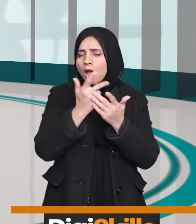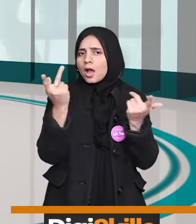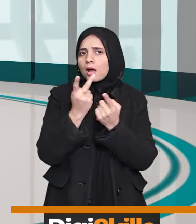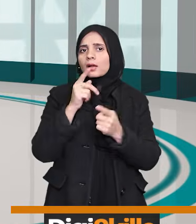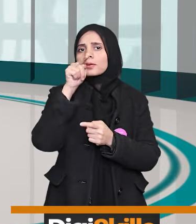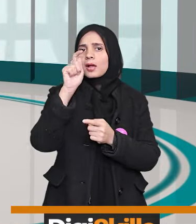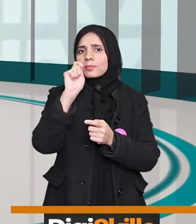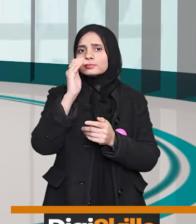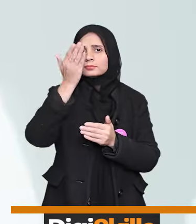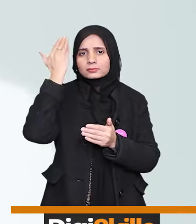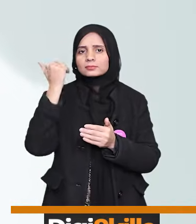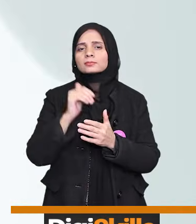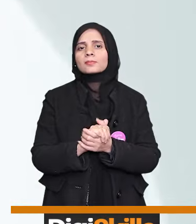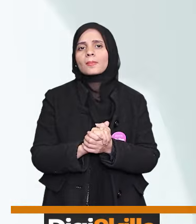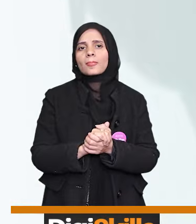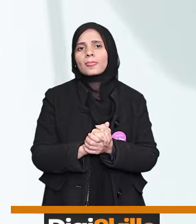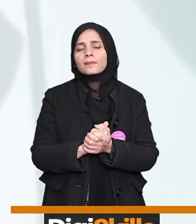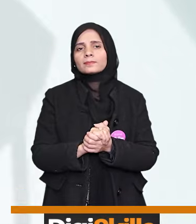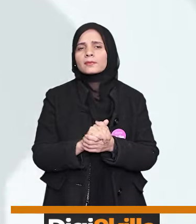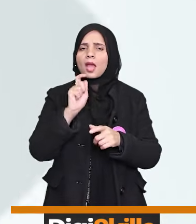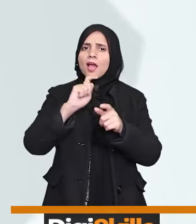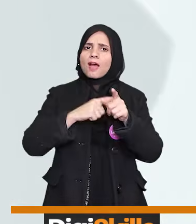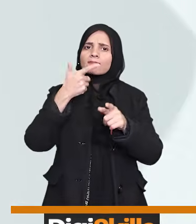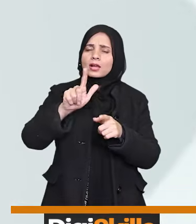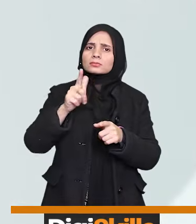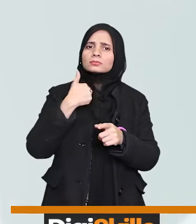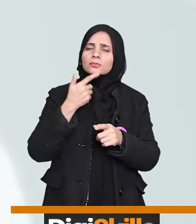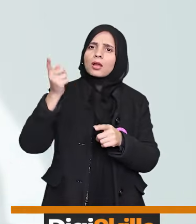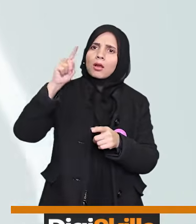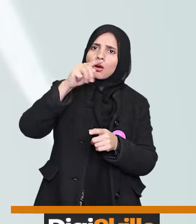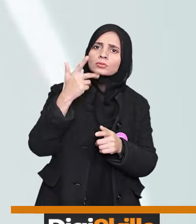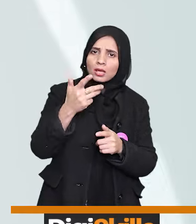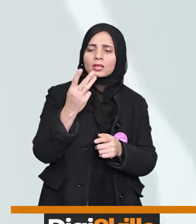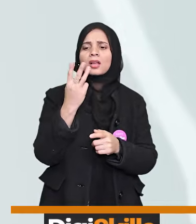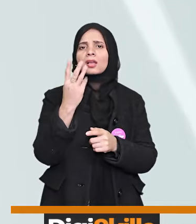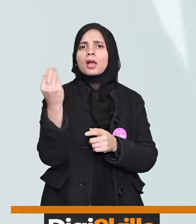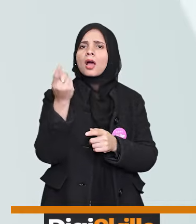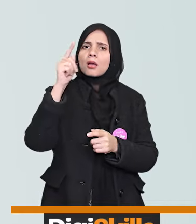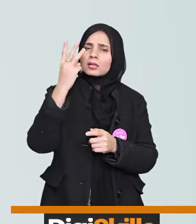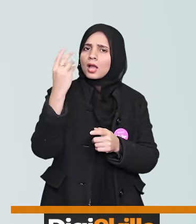I have to finish a week’s task in three days.